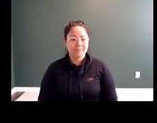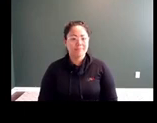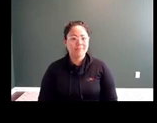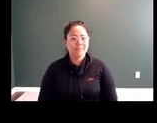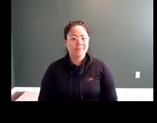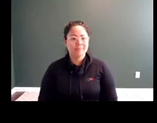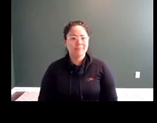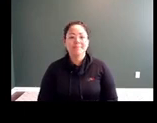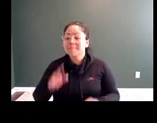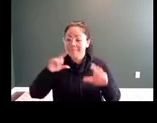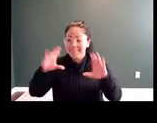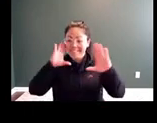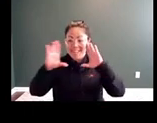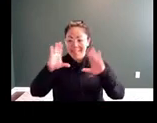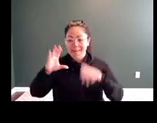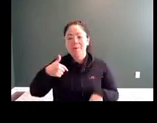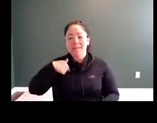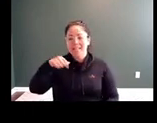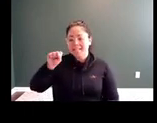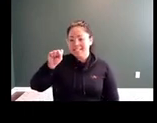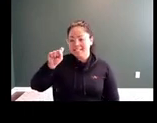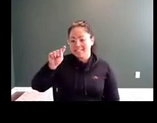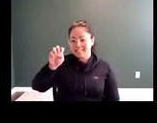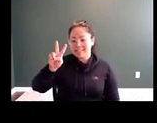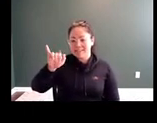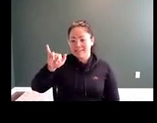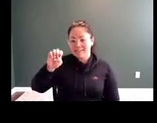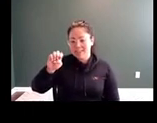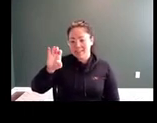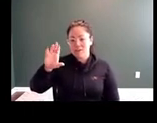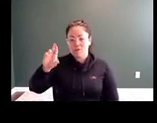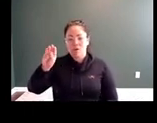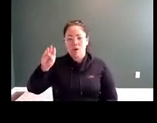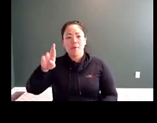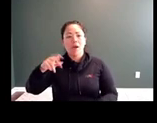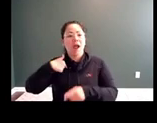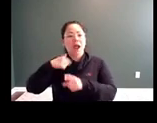Hello, everyone. As Tiffany said, my name is Stevie Cromer. I'm the Cultural Enrichment Manager partner liaison